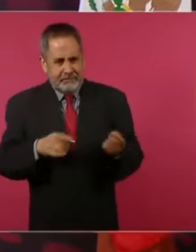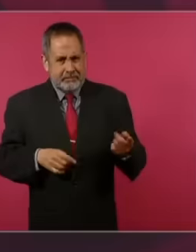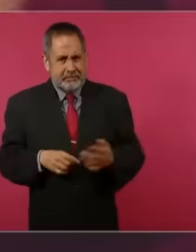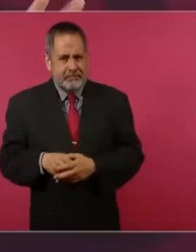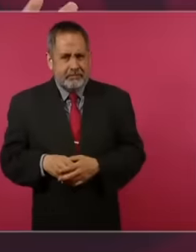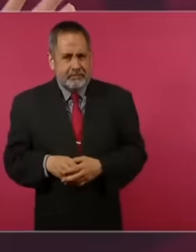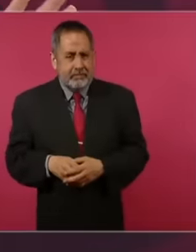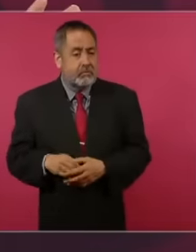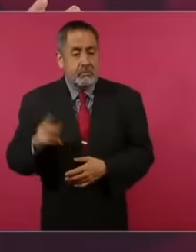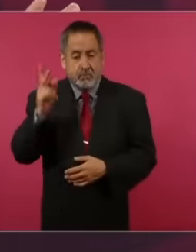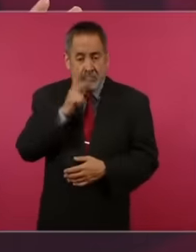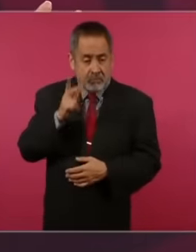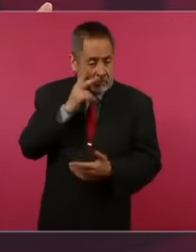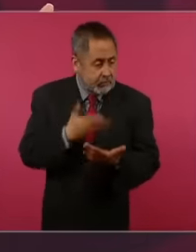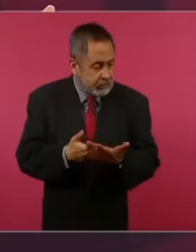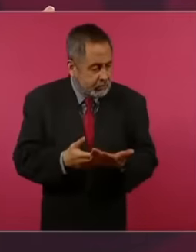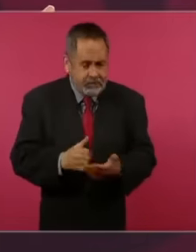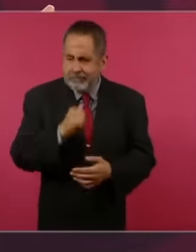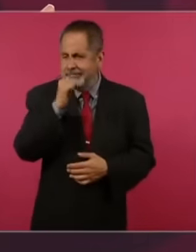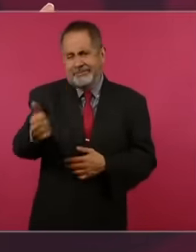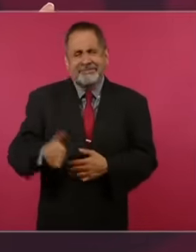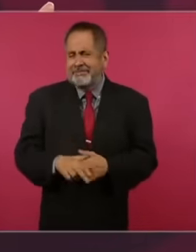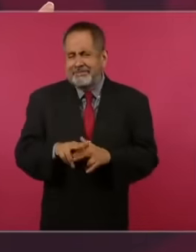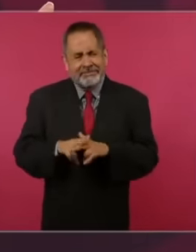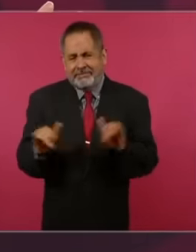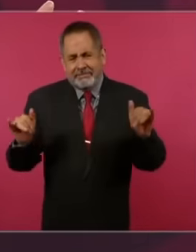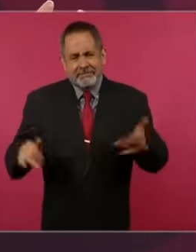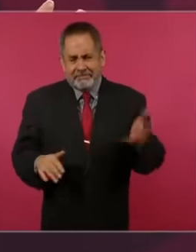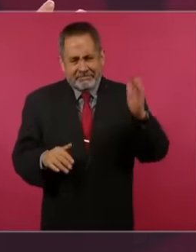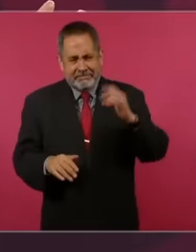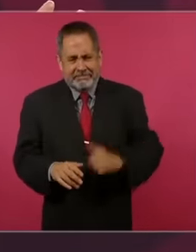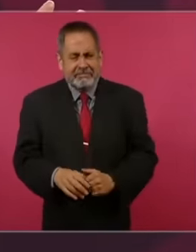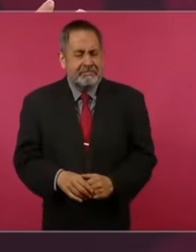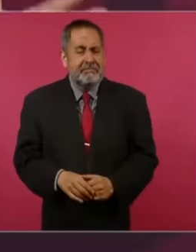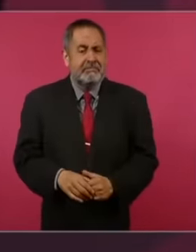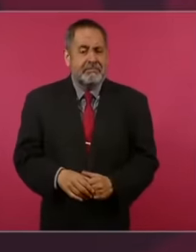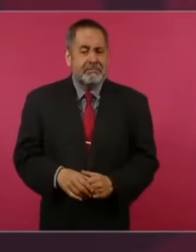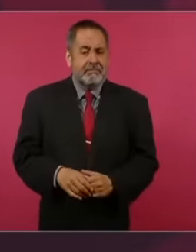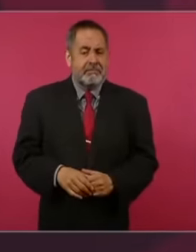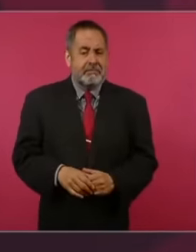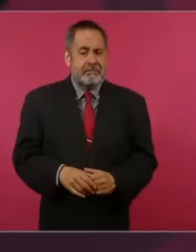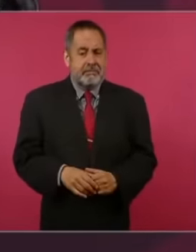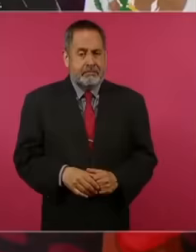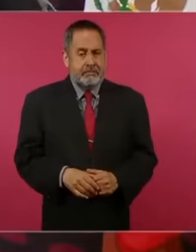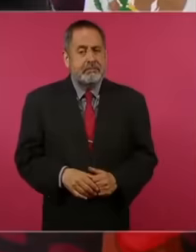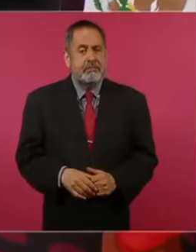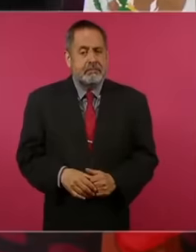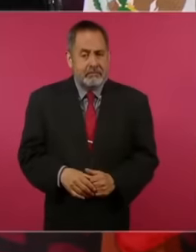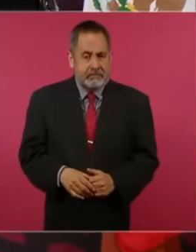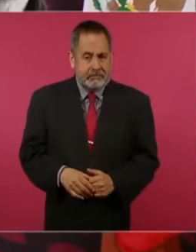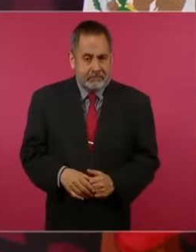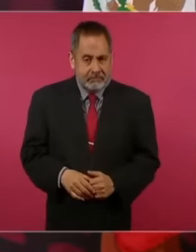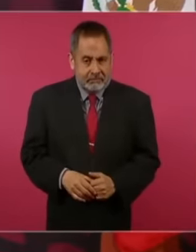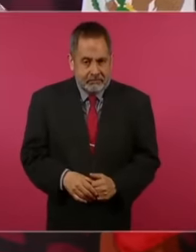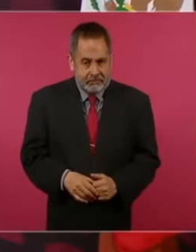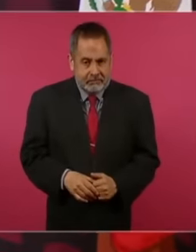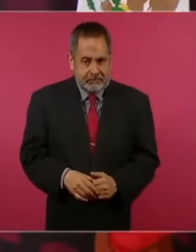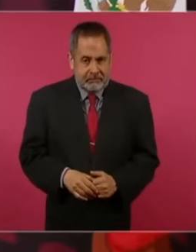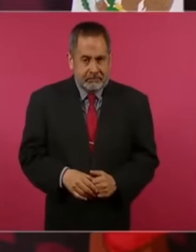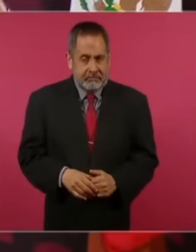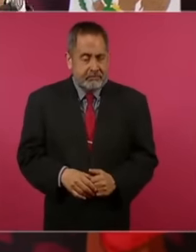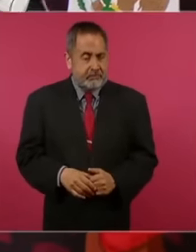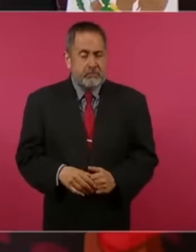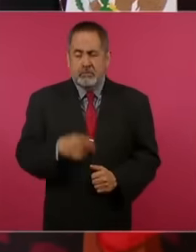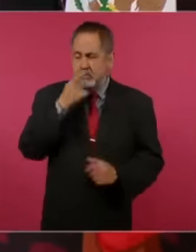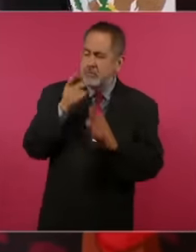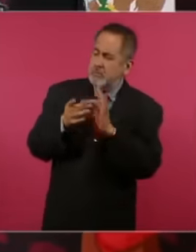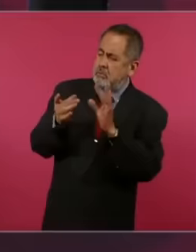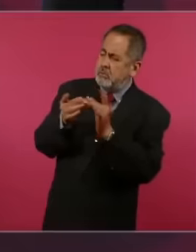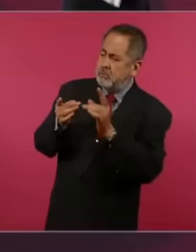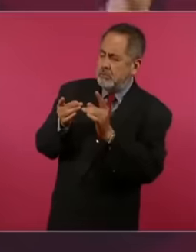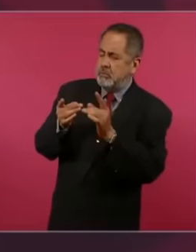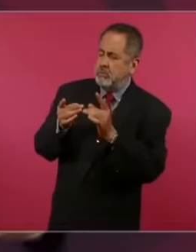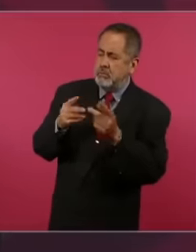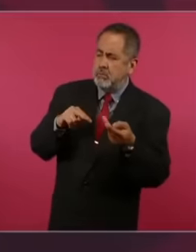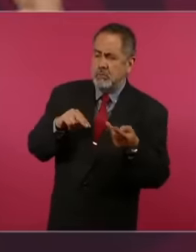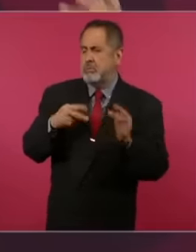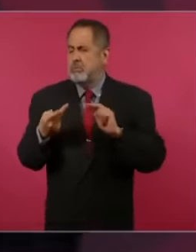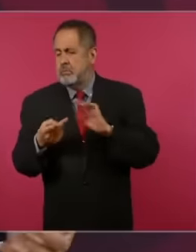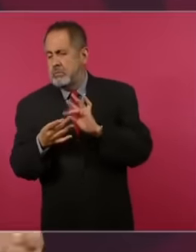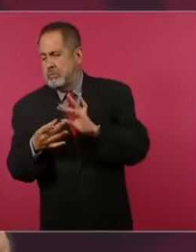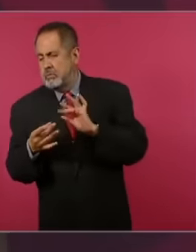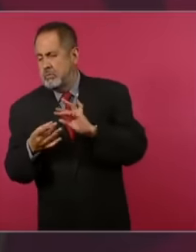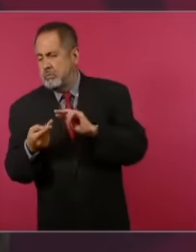anything and then as I said one thing I say the other,